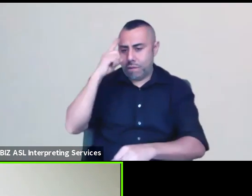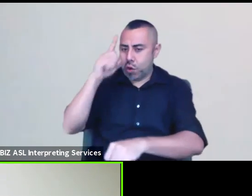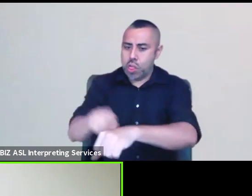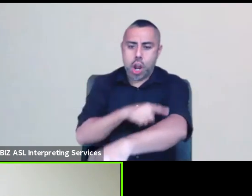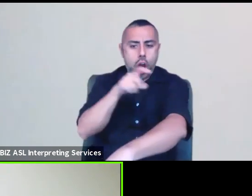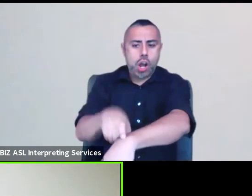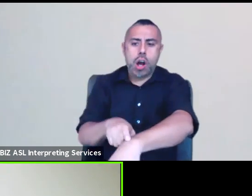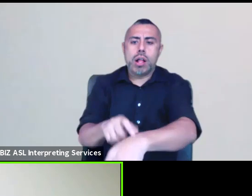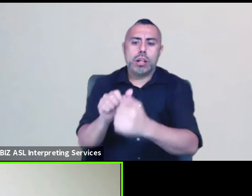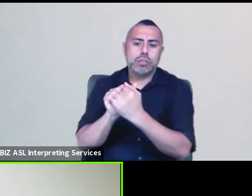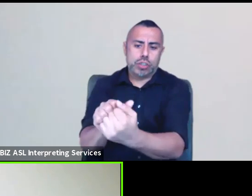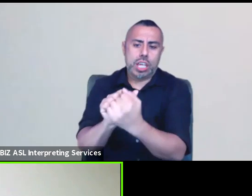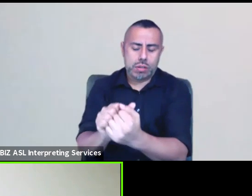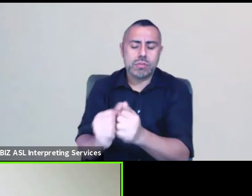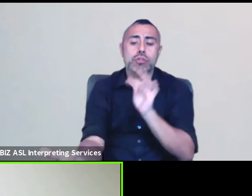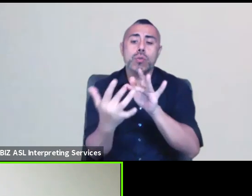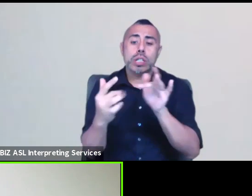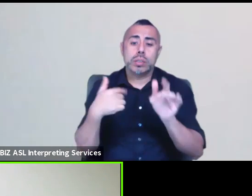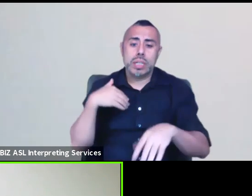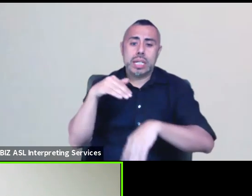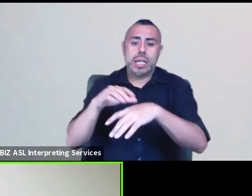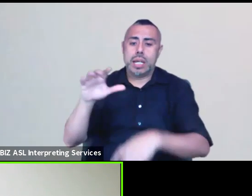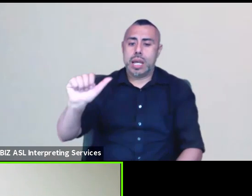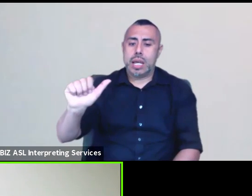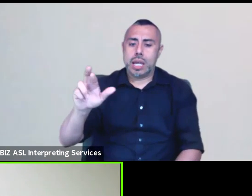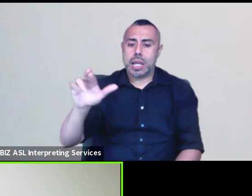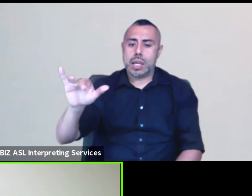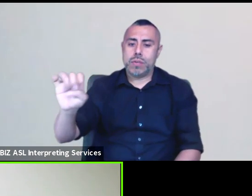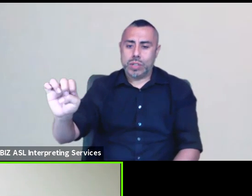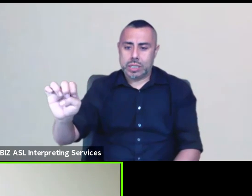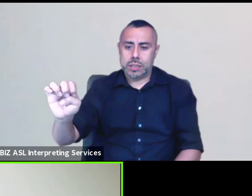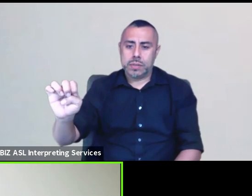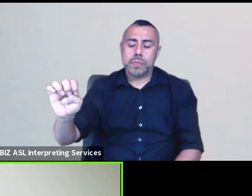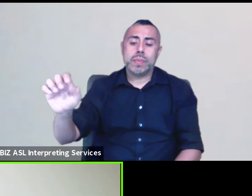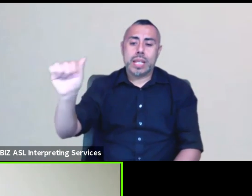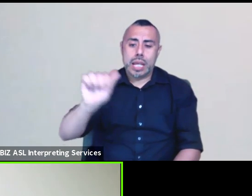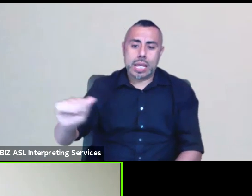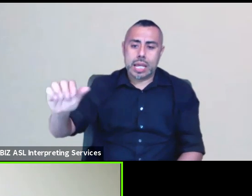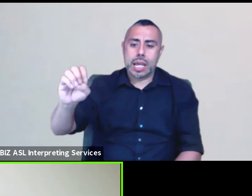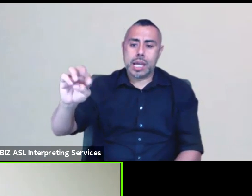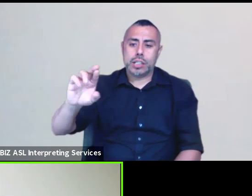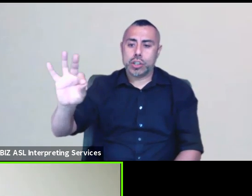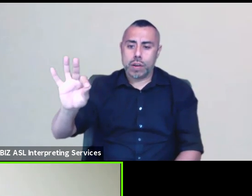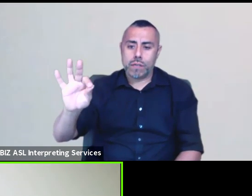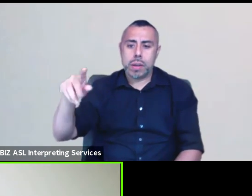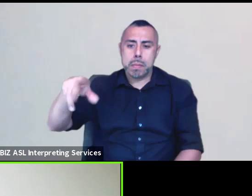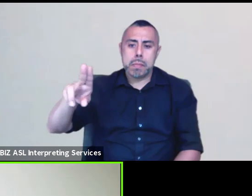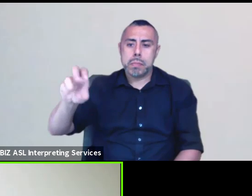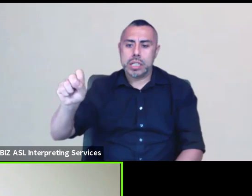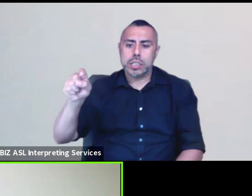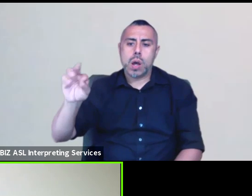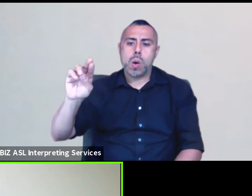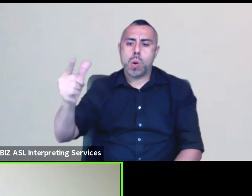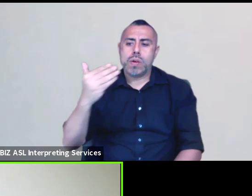and you can reach me at Carrie, C-A-R-R-I-E@cerfplus.org. So thank you all so much for your time.